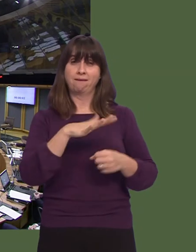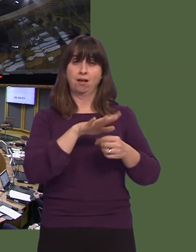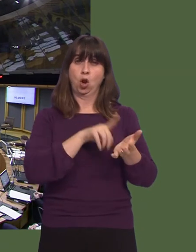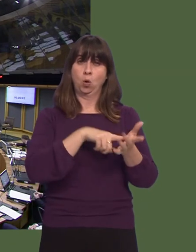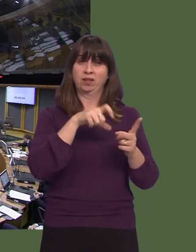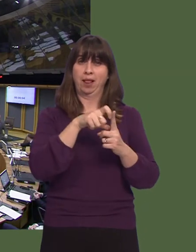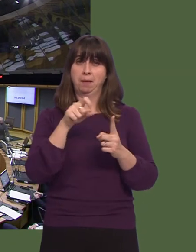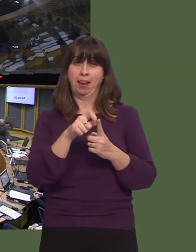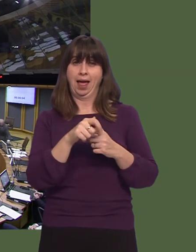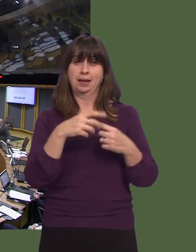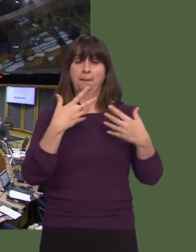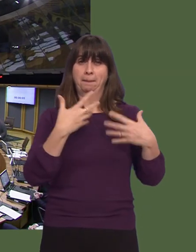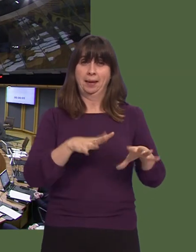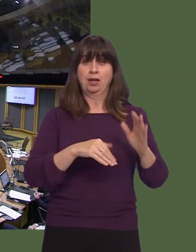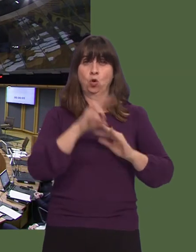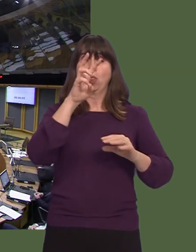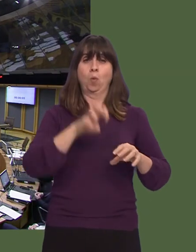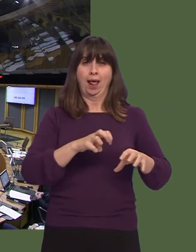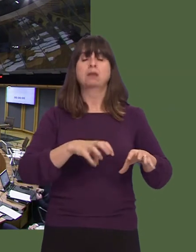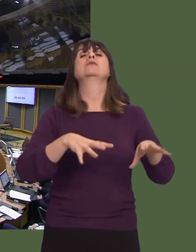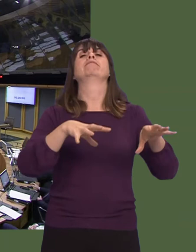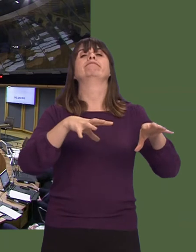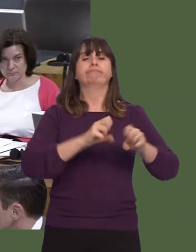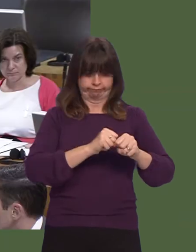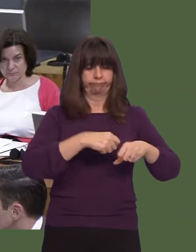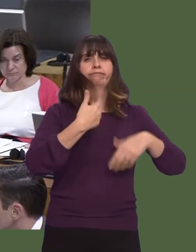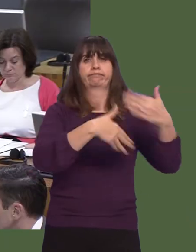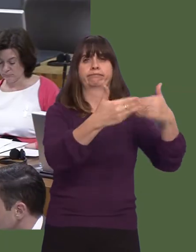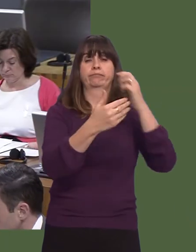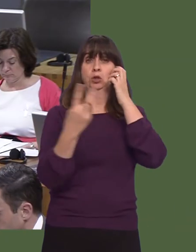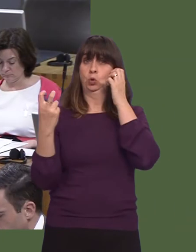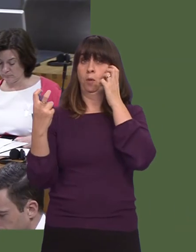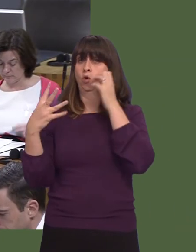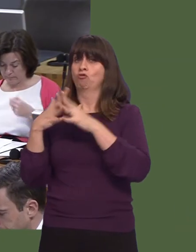mae disgwyl i'r ddau awdurdod arallósef Wrecsam a sir y Fflintófabwysiadu eu cynlluniau nhw